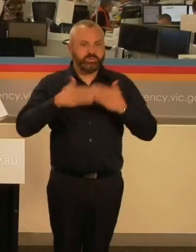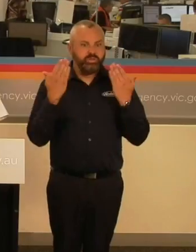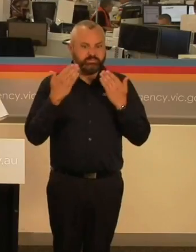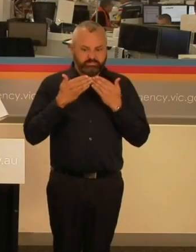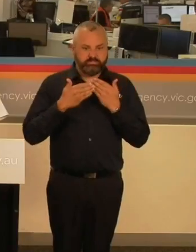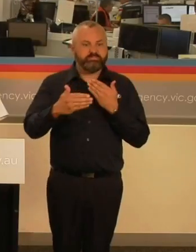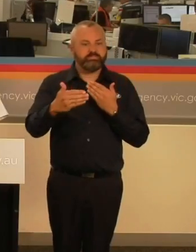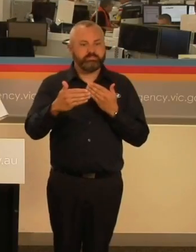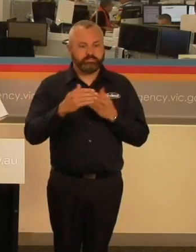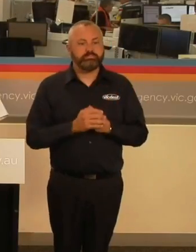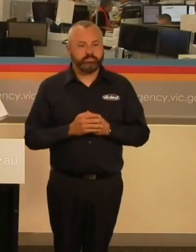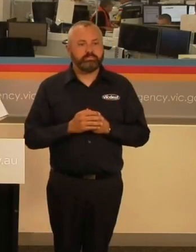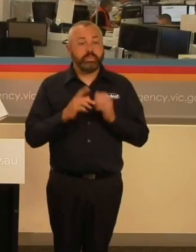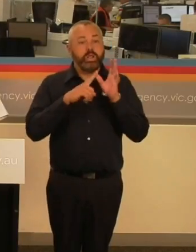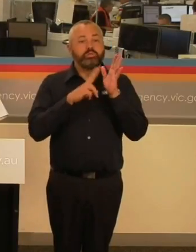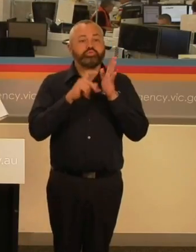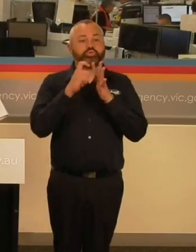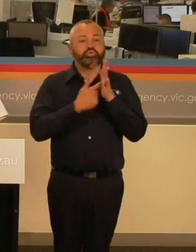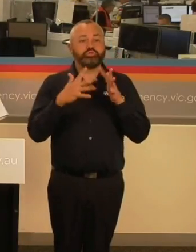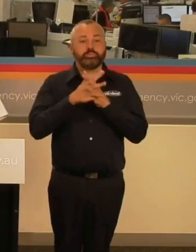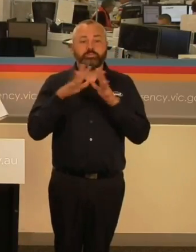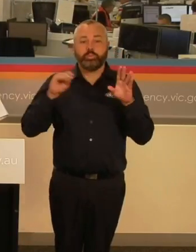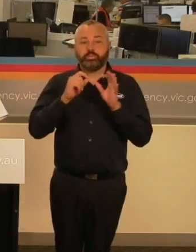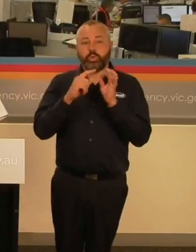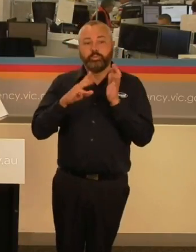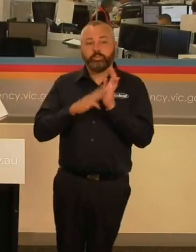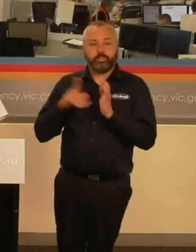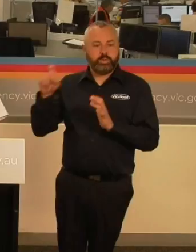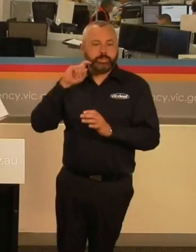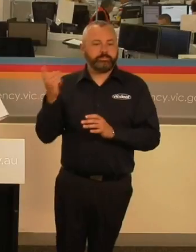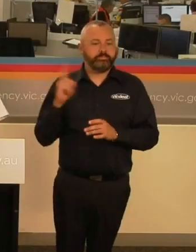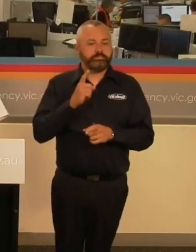and Charles Guest who is the Victoria's Chief Health Hfficer and we'll do our